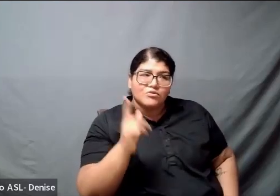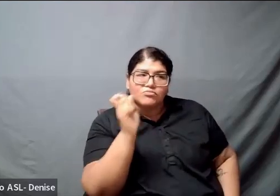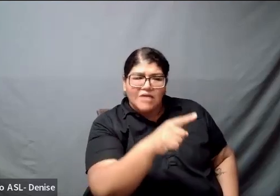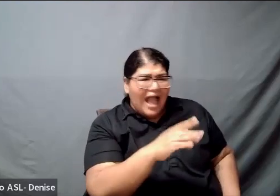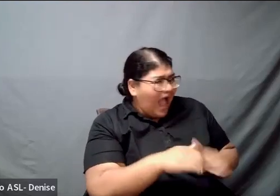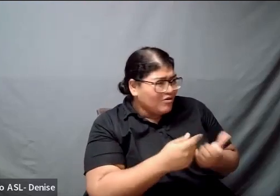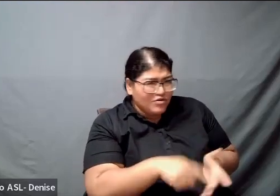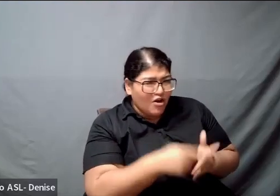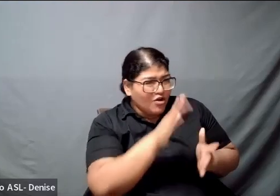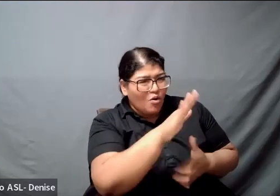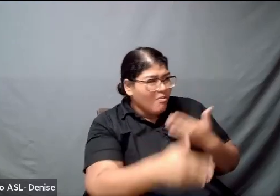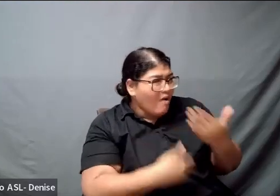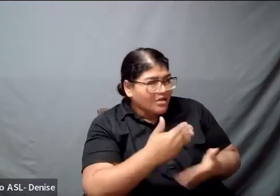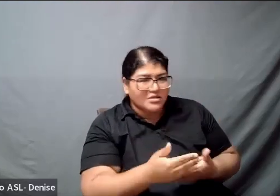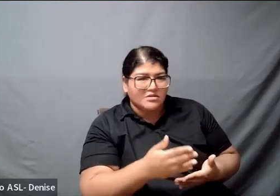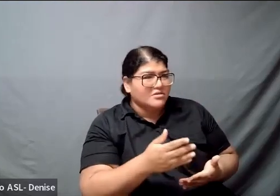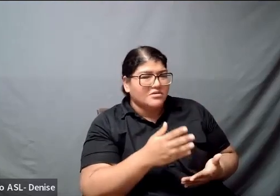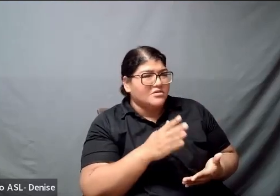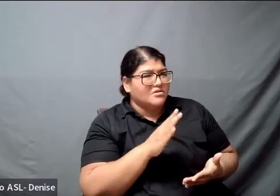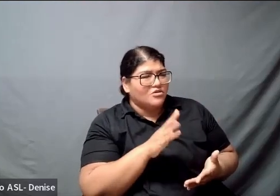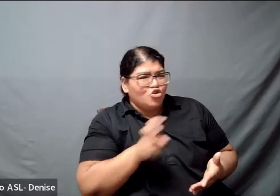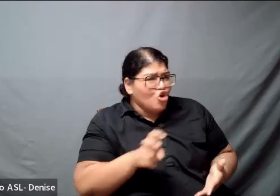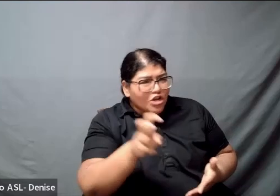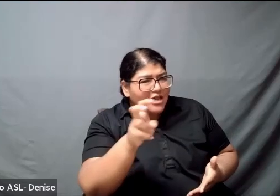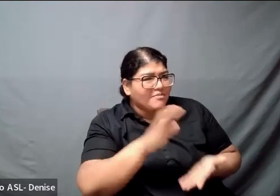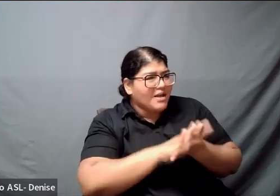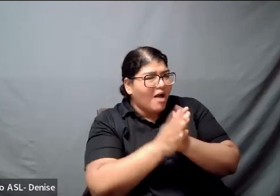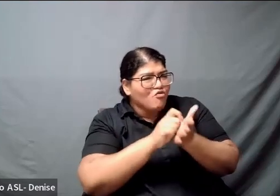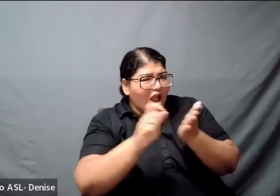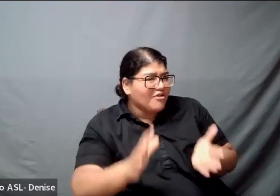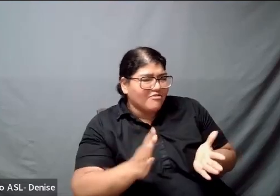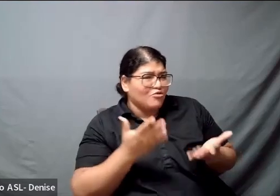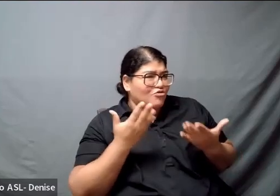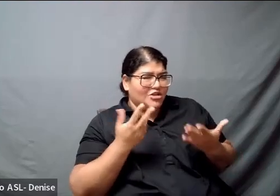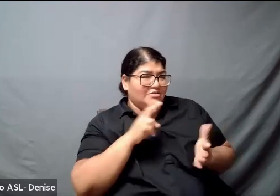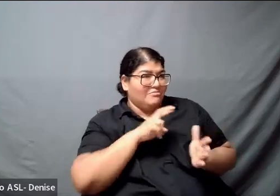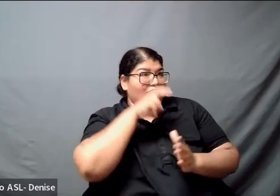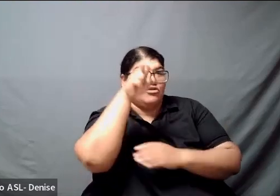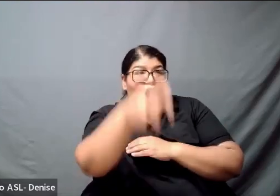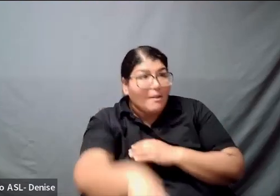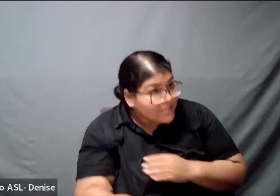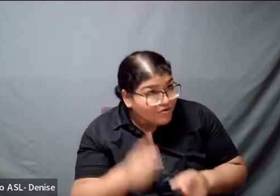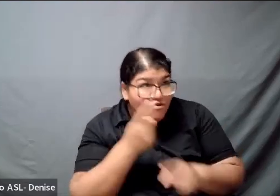So you just kind of jumped in, you decided you want to run to write a book, you just kind of jumped in and winged it. Is that right?